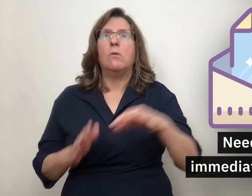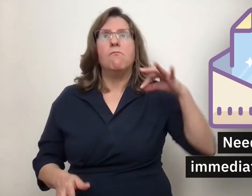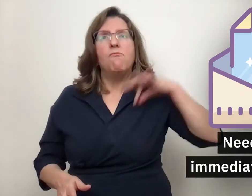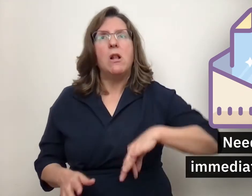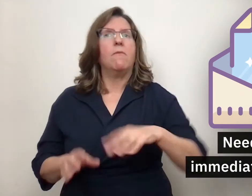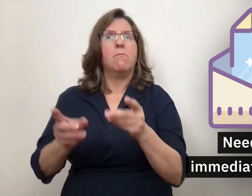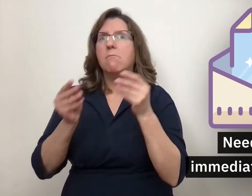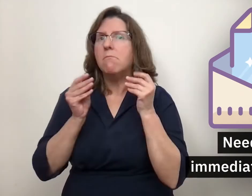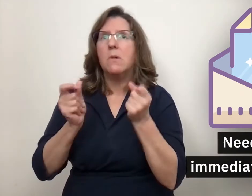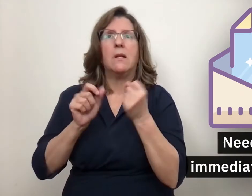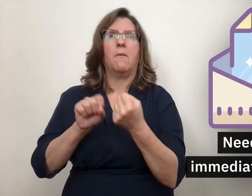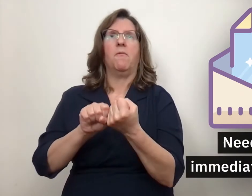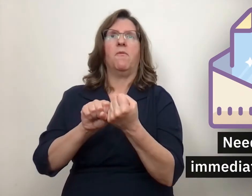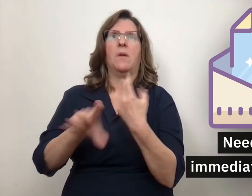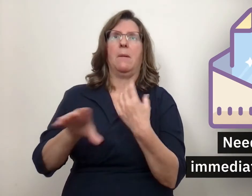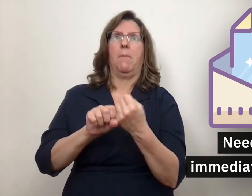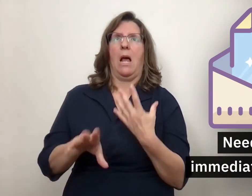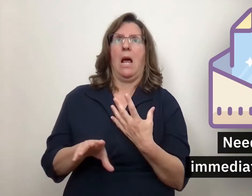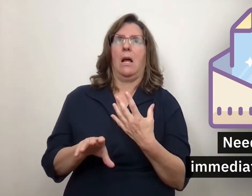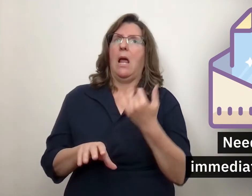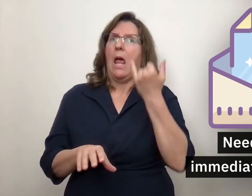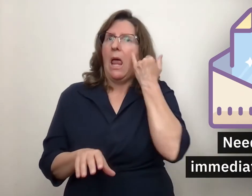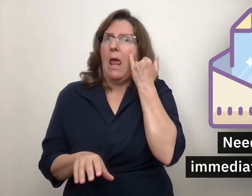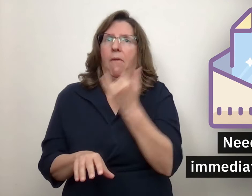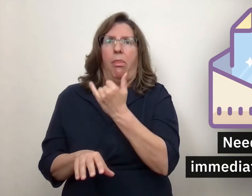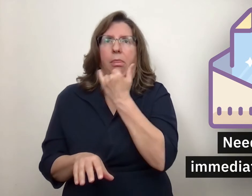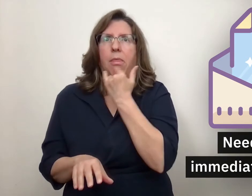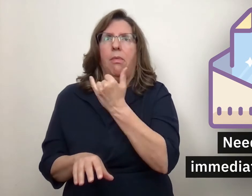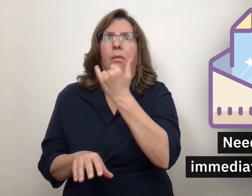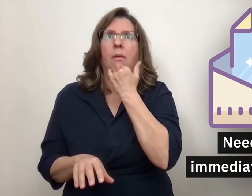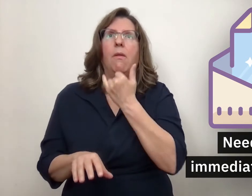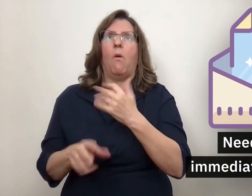Deaf students benefit from immediate feedback.